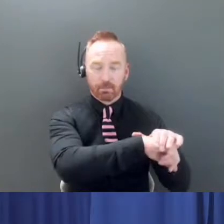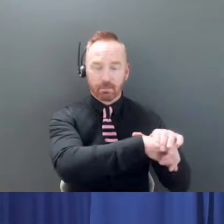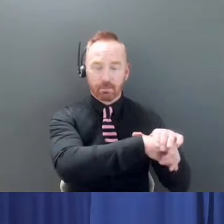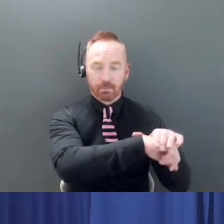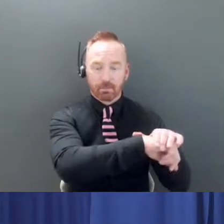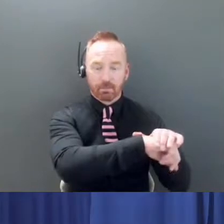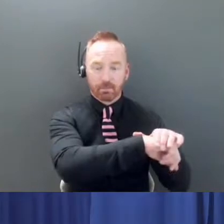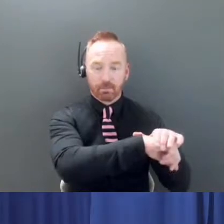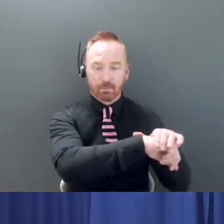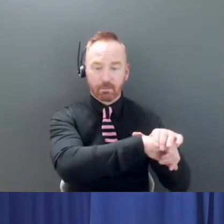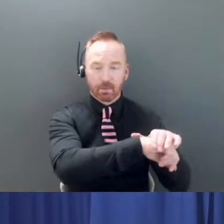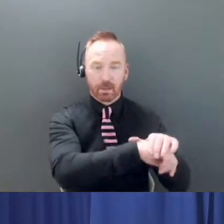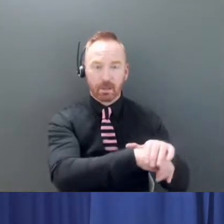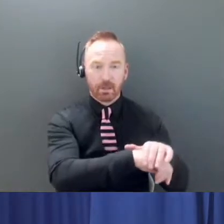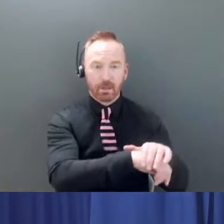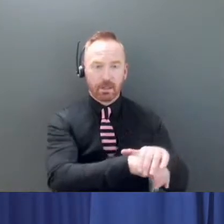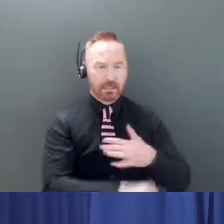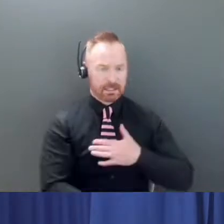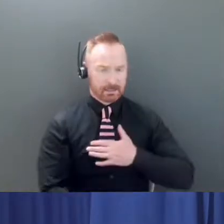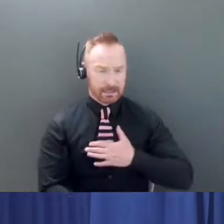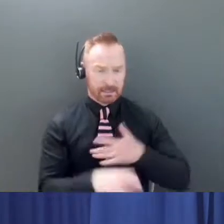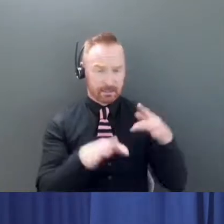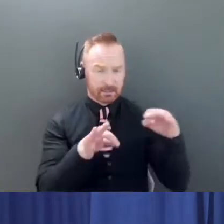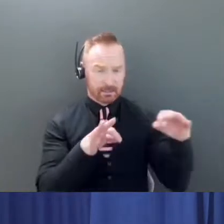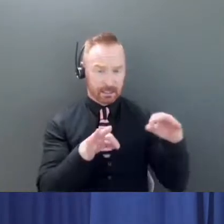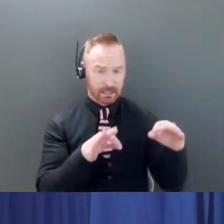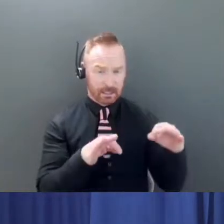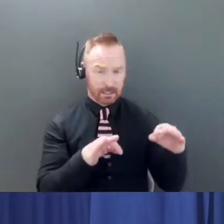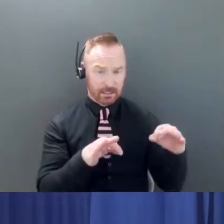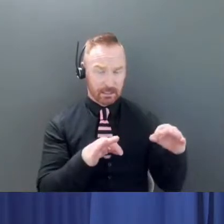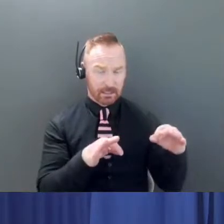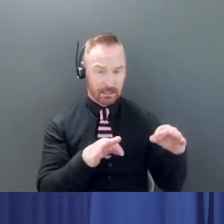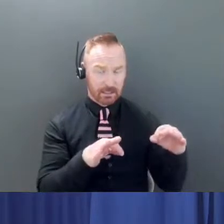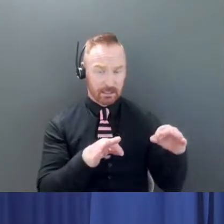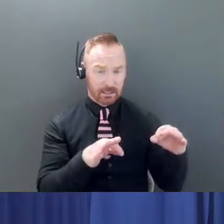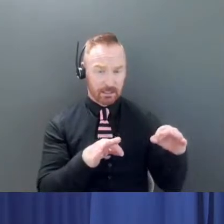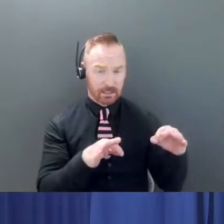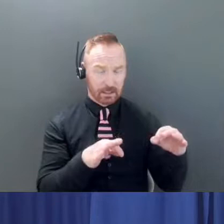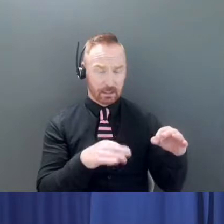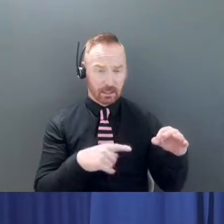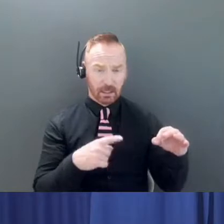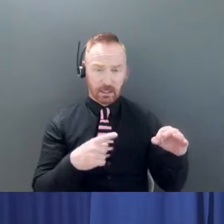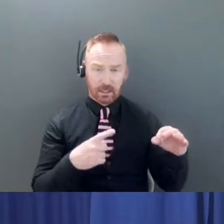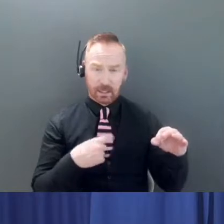So, can you please explain why there will be no obligatory